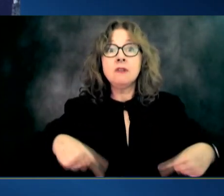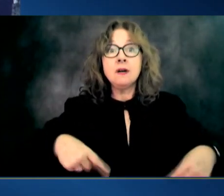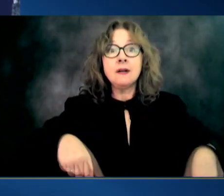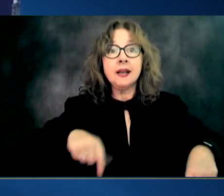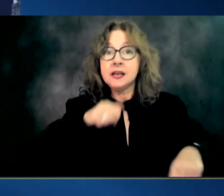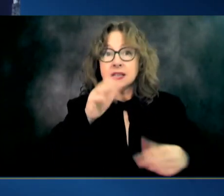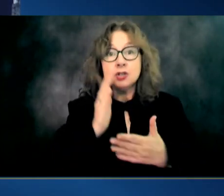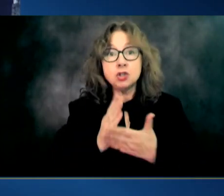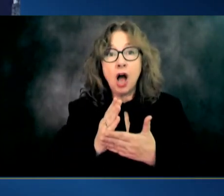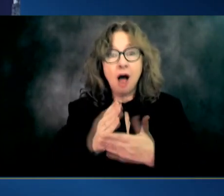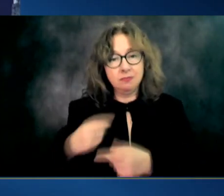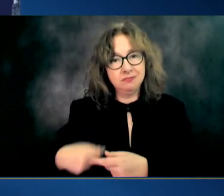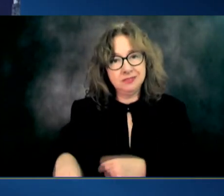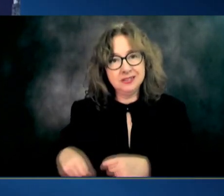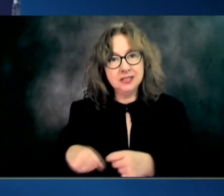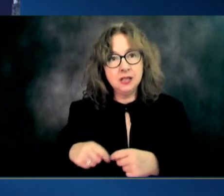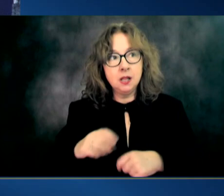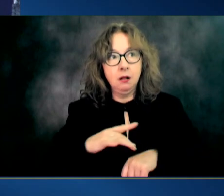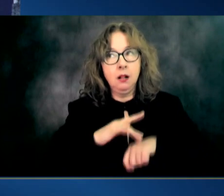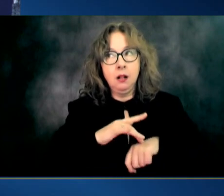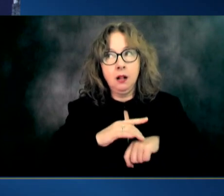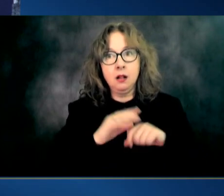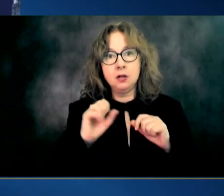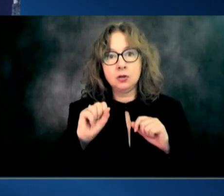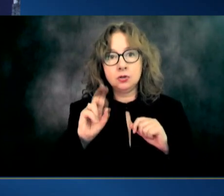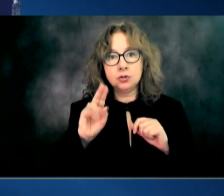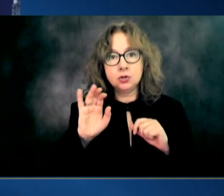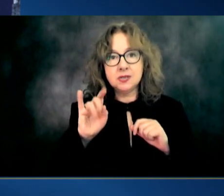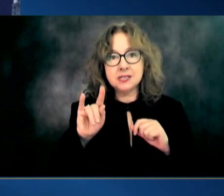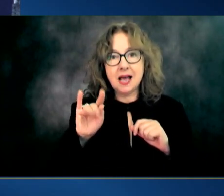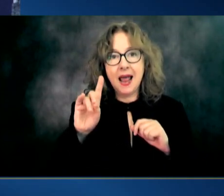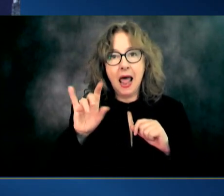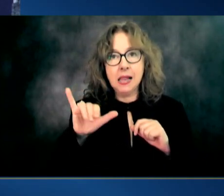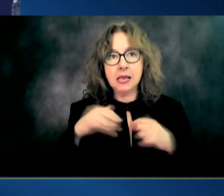The suicidality didn't stop because of the transplant. A lot of those things are still